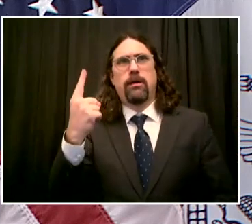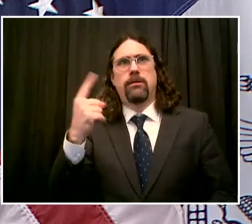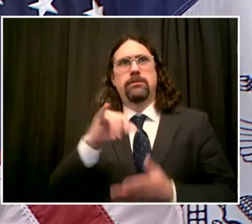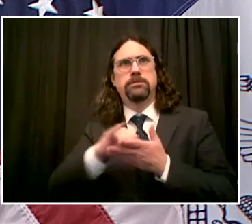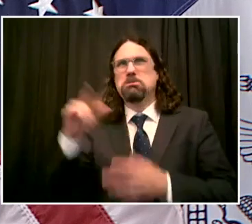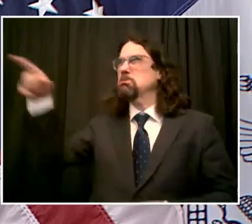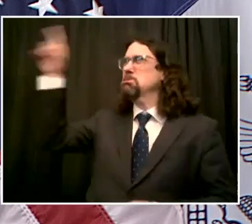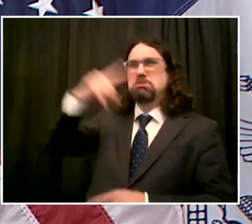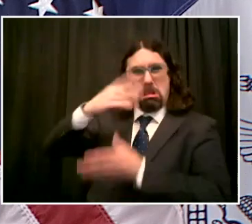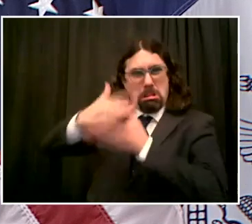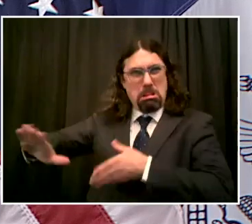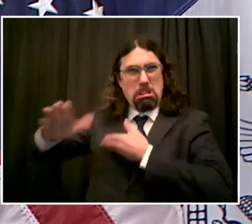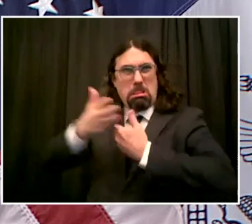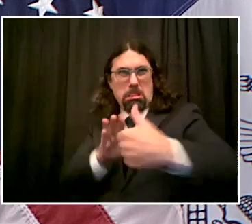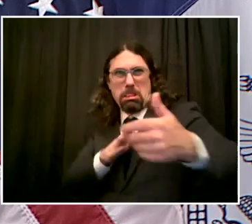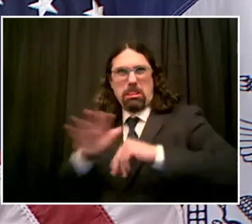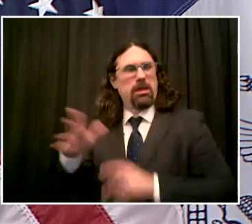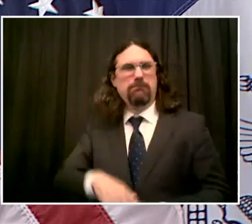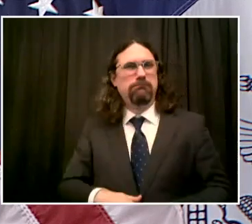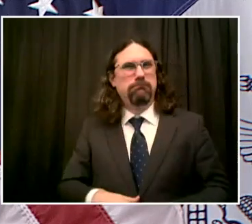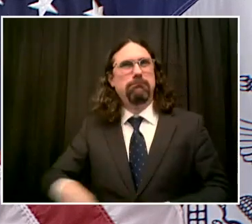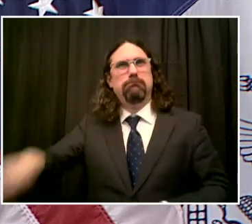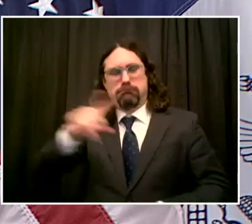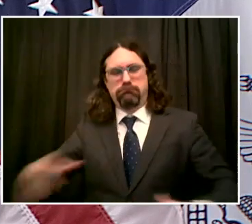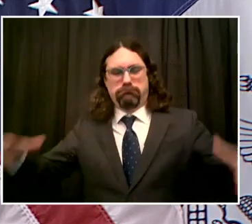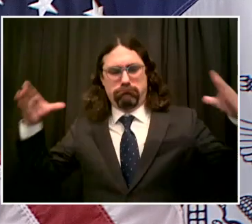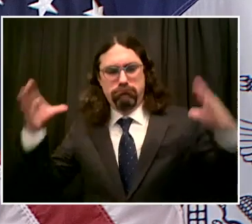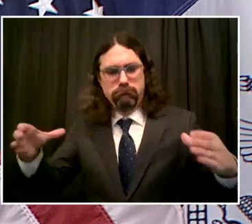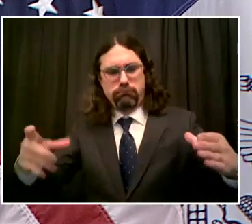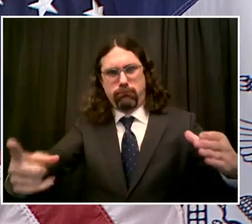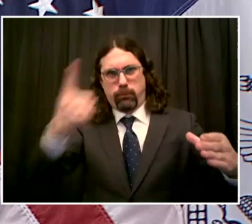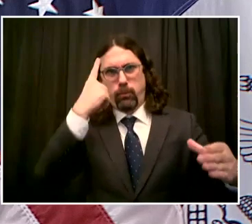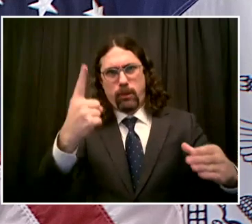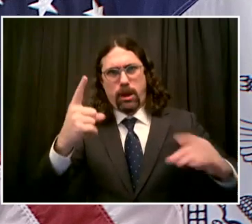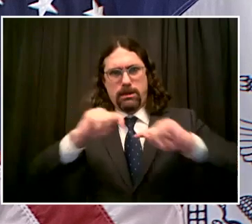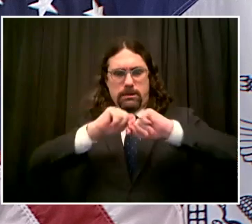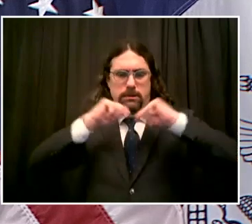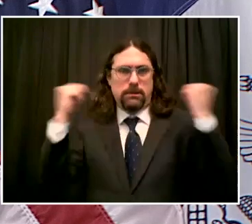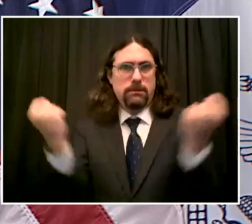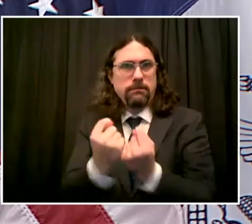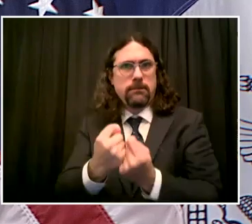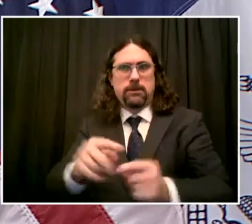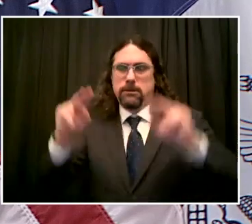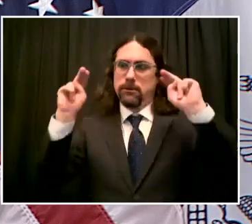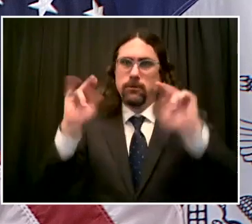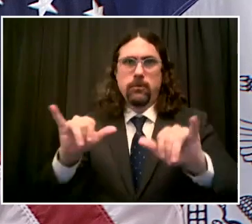ONE THING. I KNOW E WCAN BE ONE THING. YOU KNOW YESTERDAY WE HAD